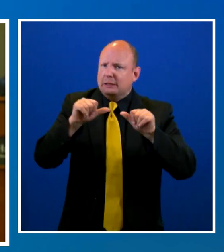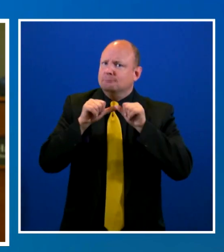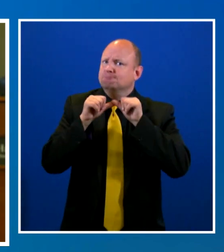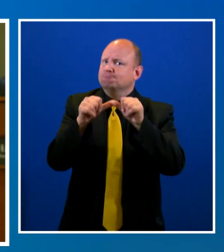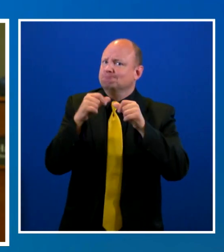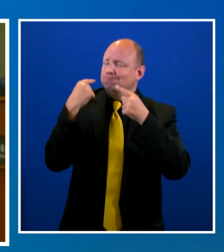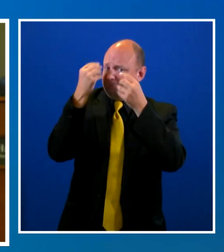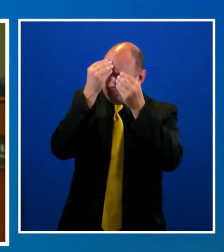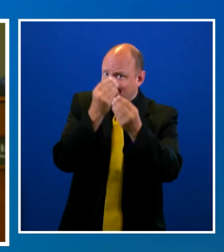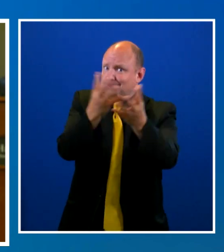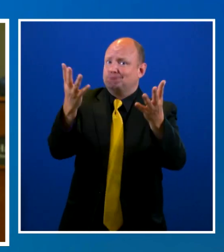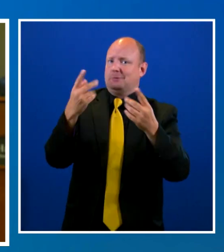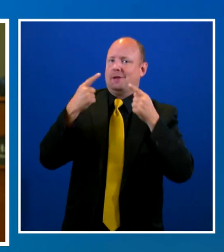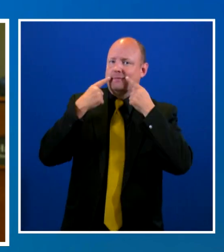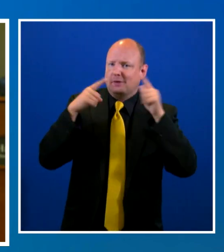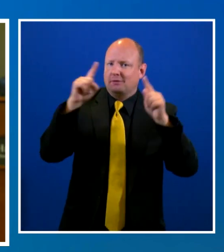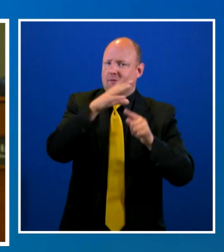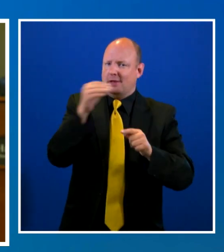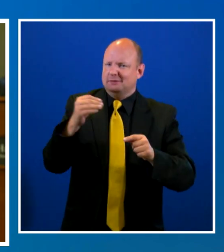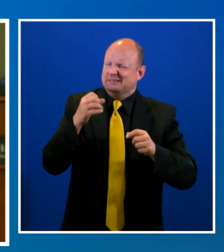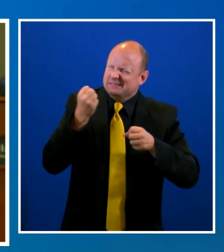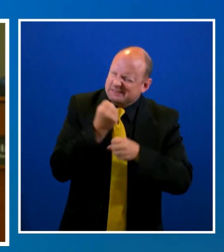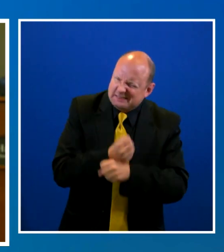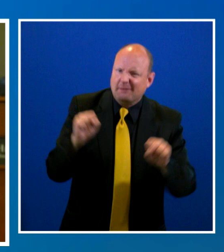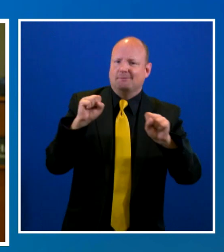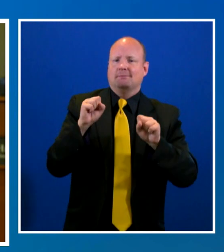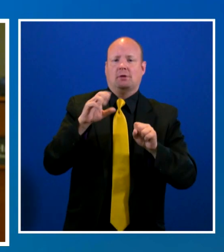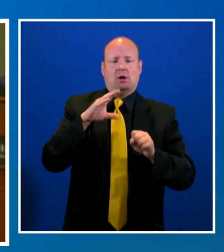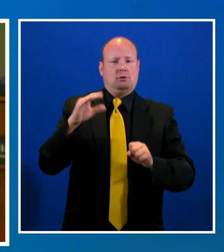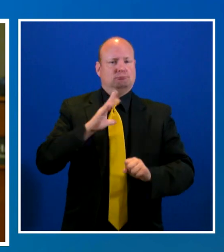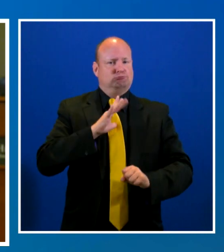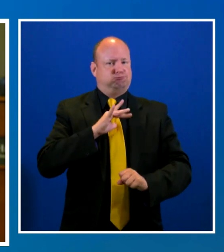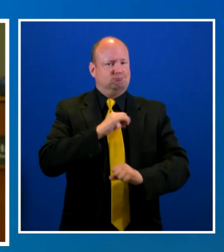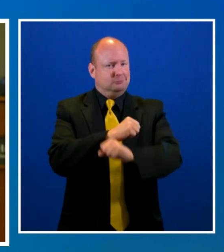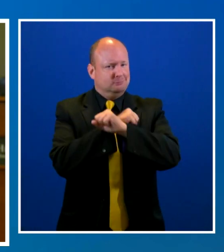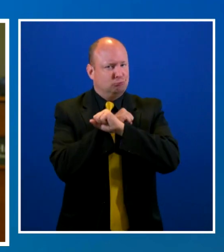and safe first line of defense against this deadly virus.